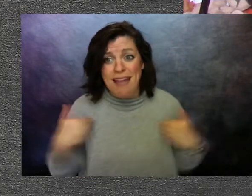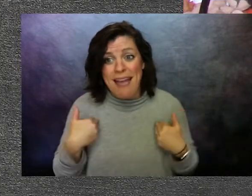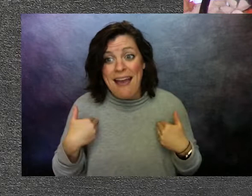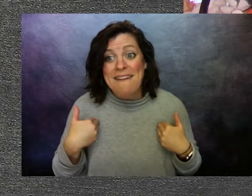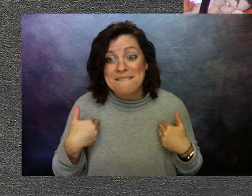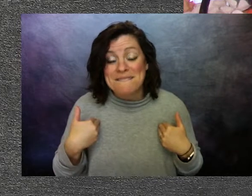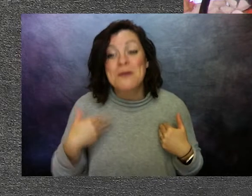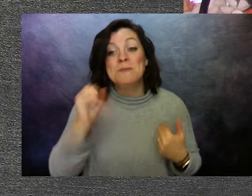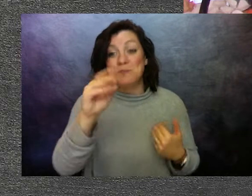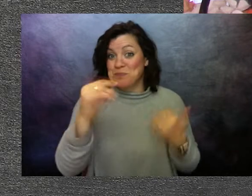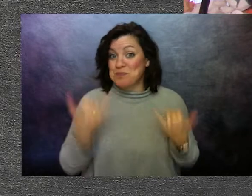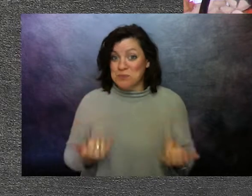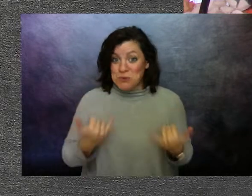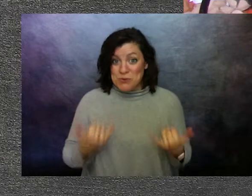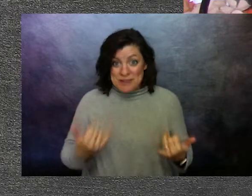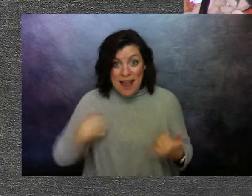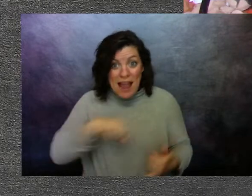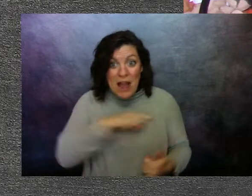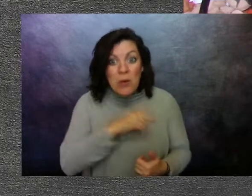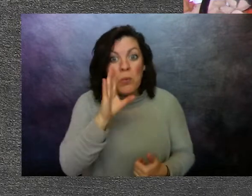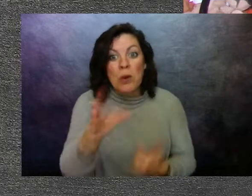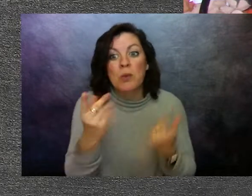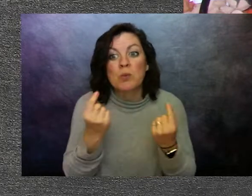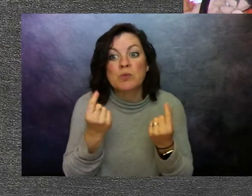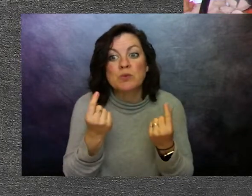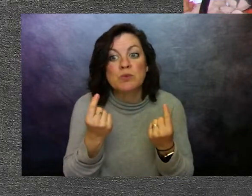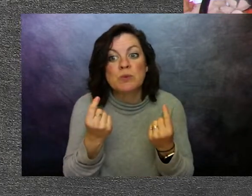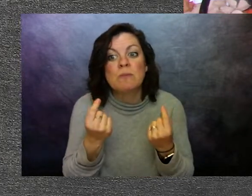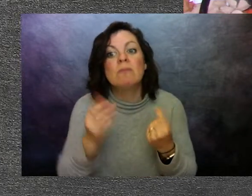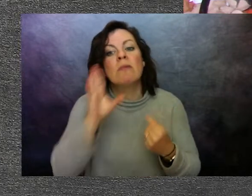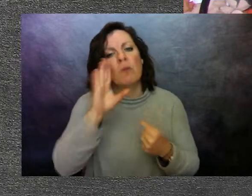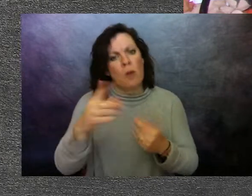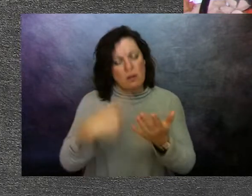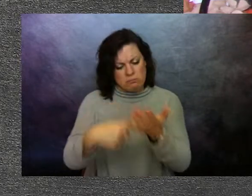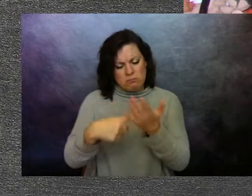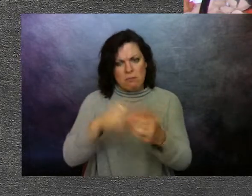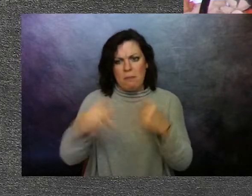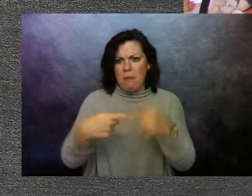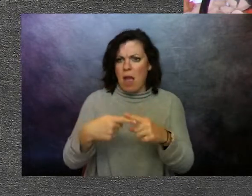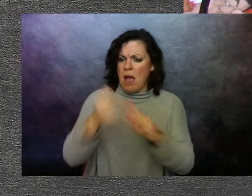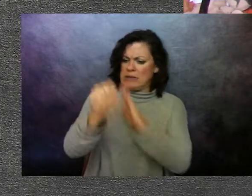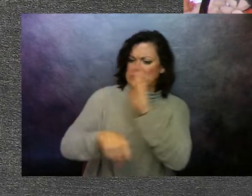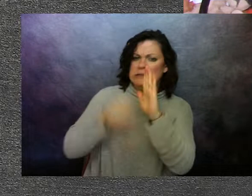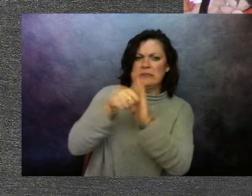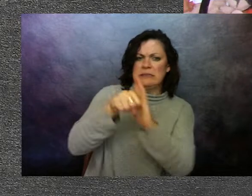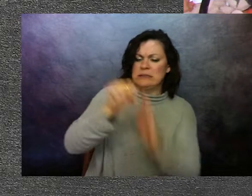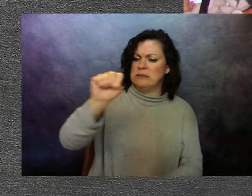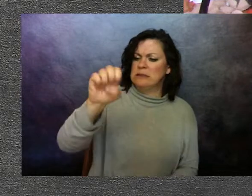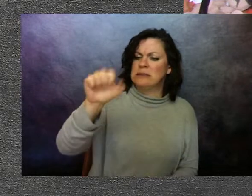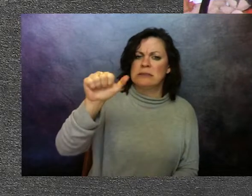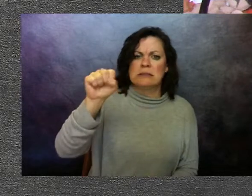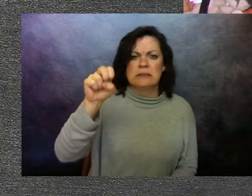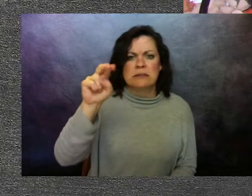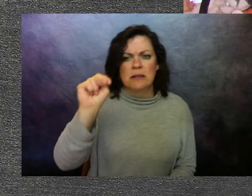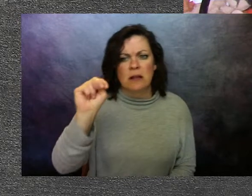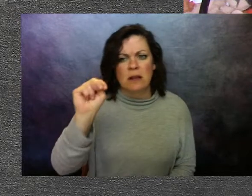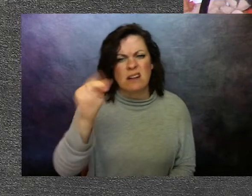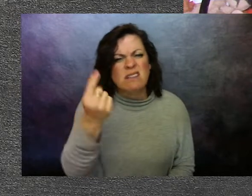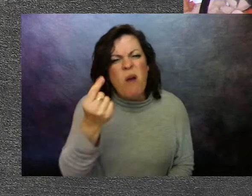This week, today, we are going to be talking about the different seasons. Do you know what a season is?